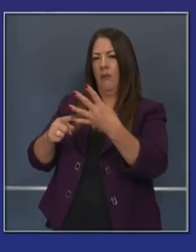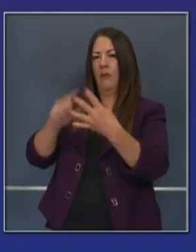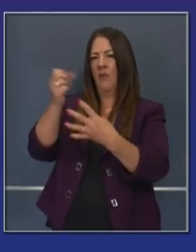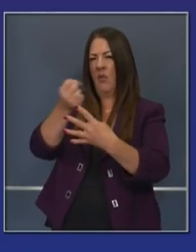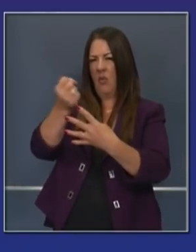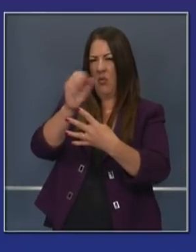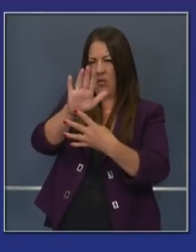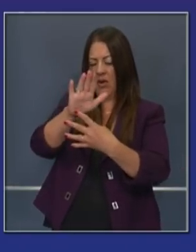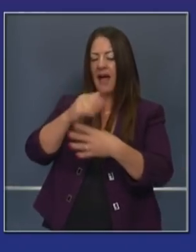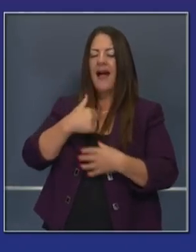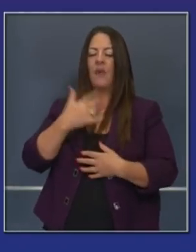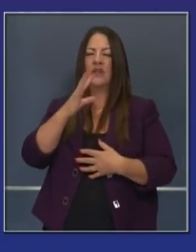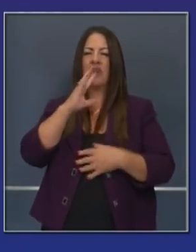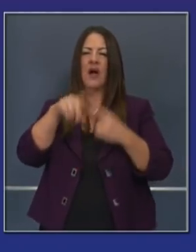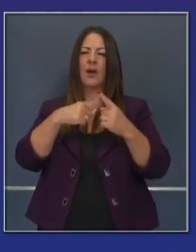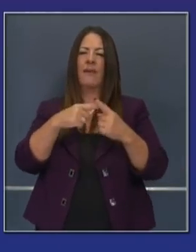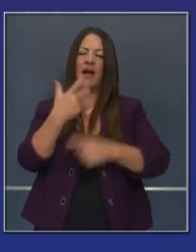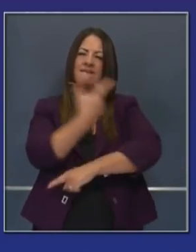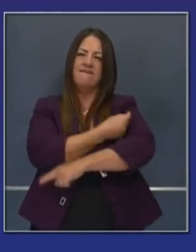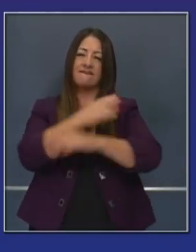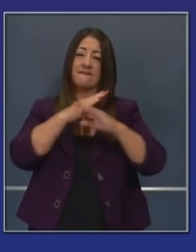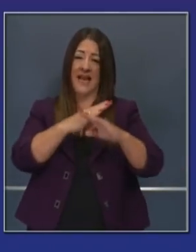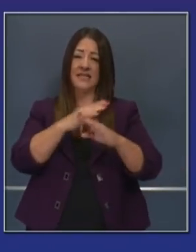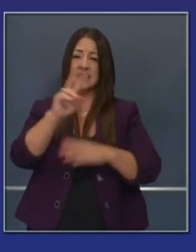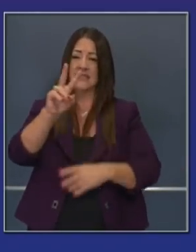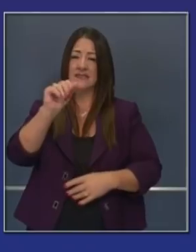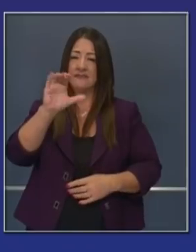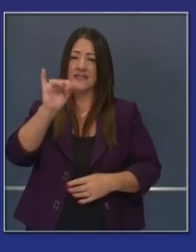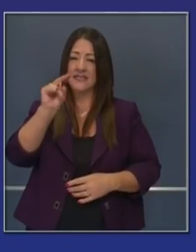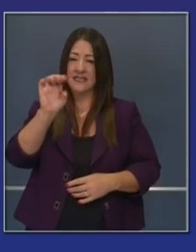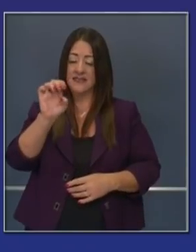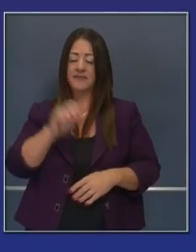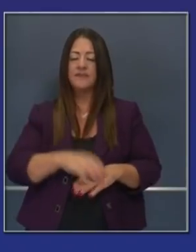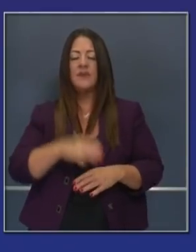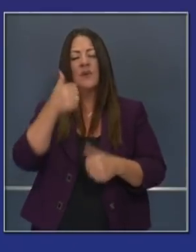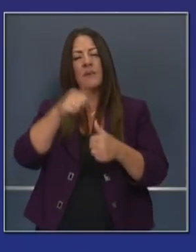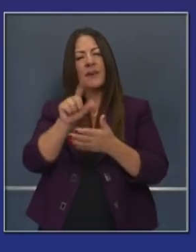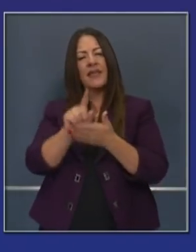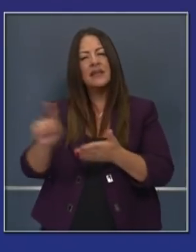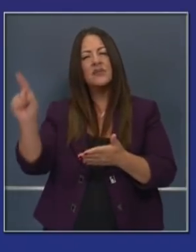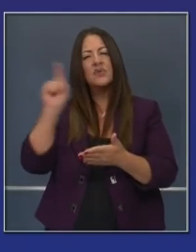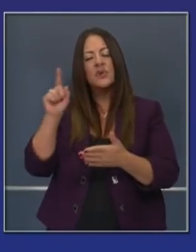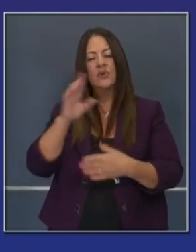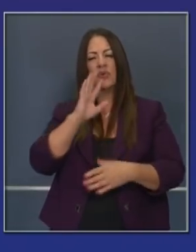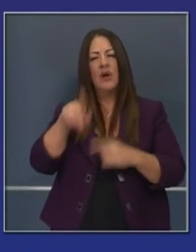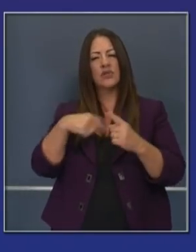THANK YOU AS ALWAYS, GOVERNOR. BEFORE WE GET IN TO THE TI, RS. WANT TO SPEND A MINUTE ON THE EXCITING PROGRESS ANNOUNCED